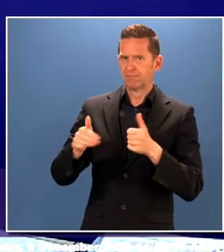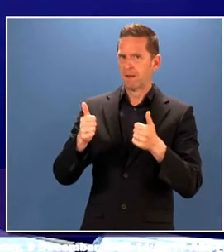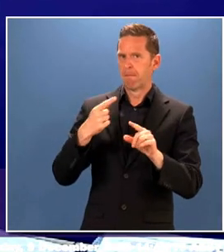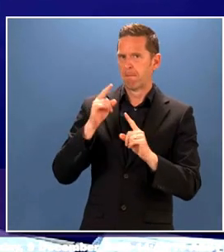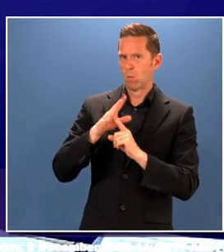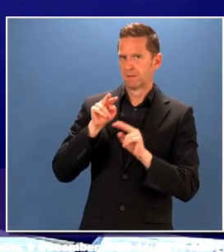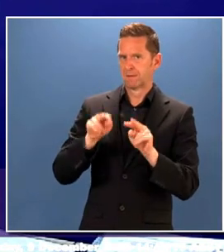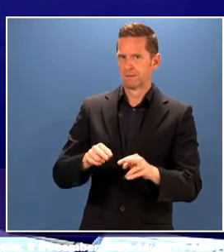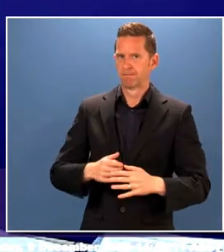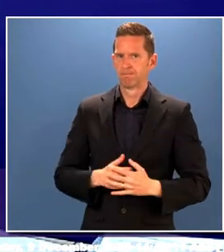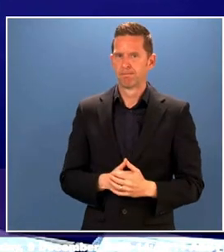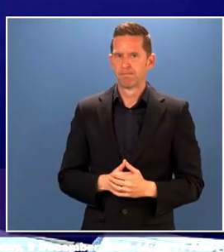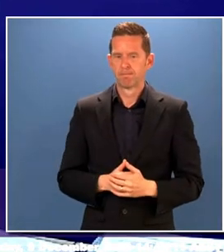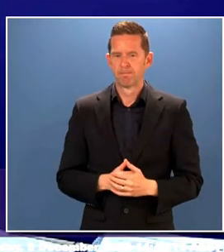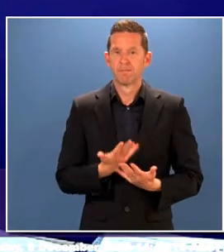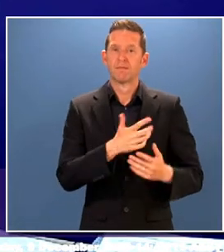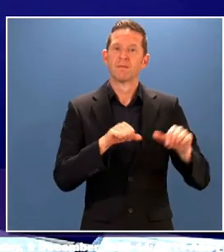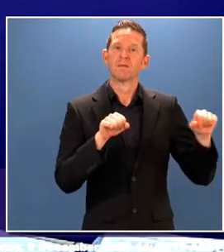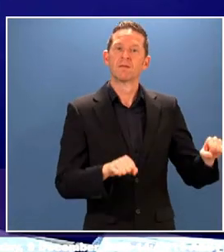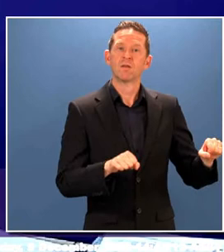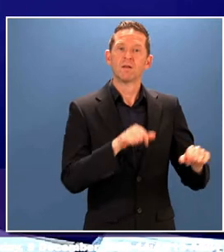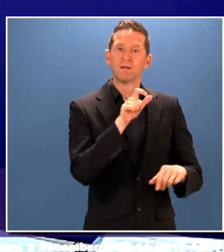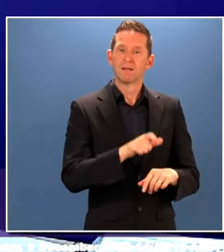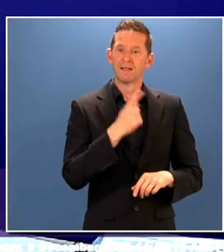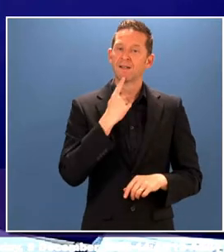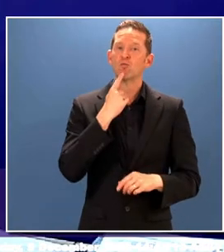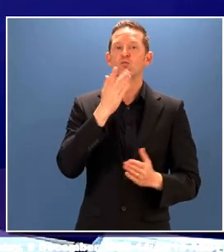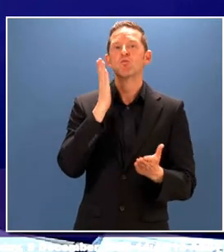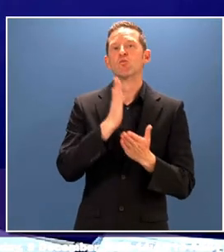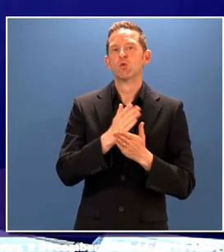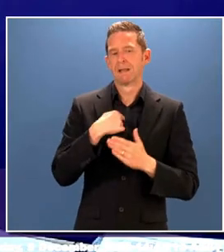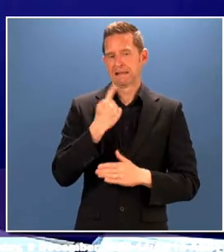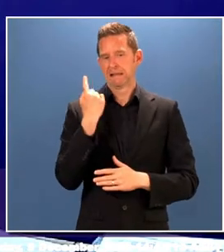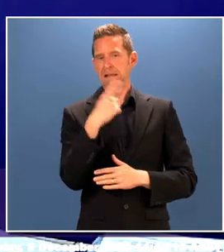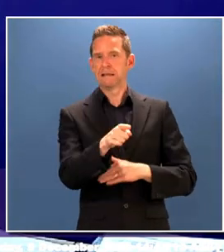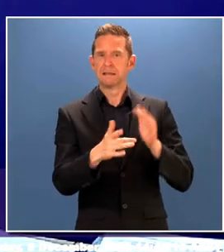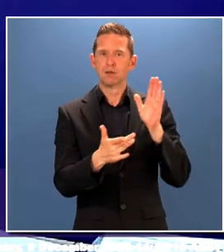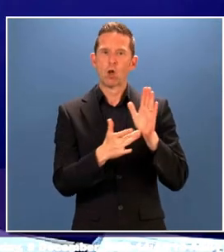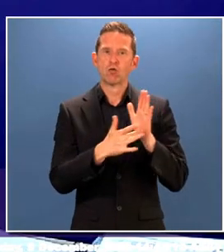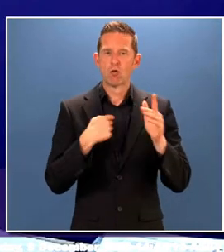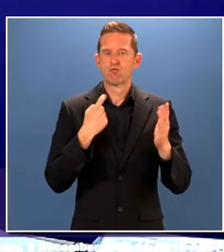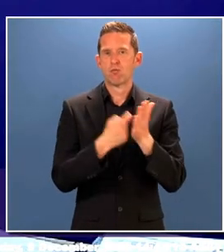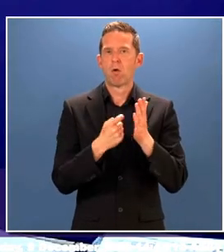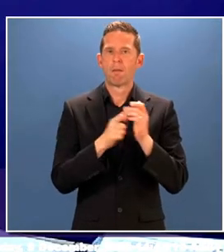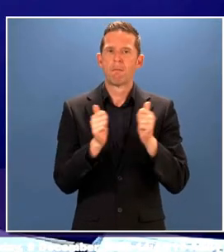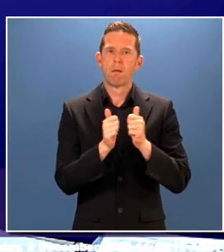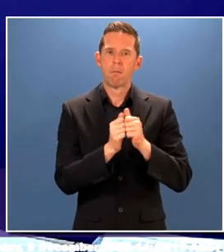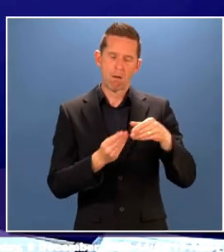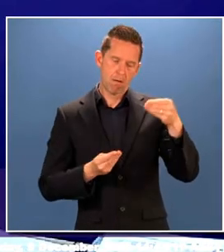Being something of a luddite I like to have things in hard copy, and I think what I've got is one of the exhibits in hard copy.